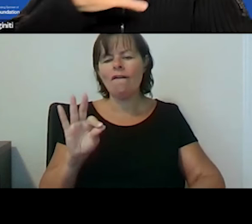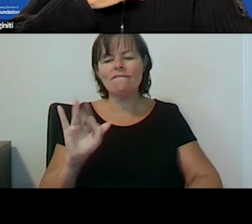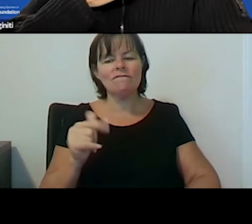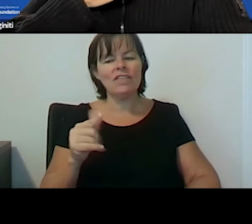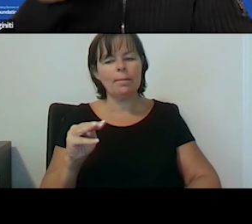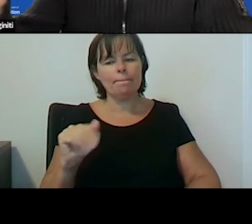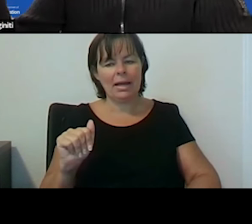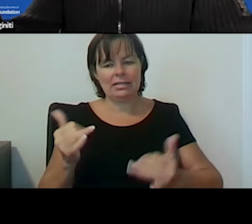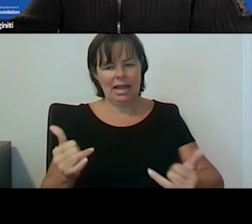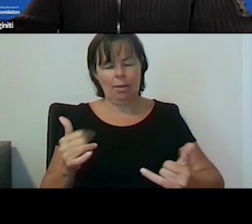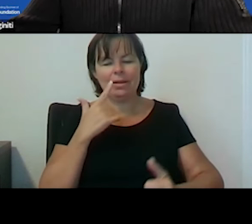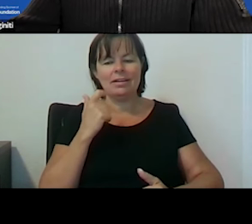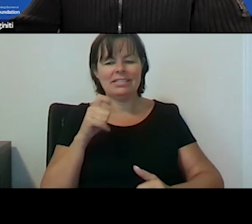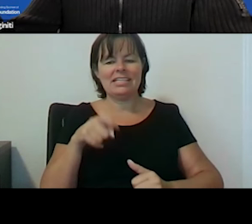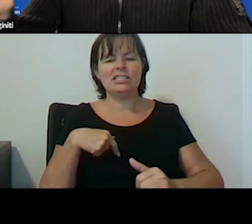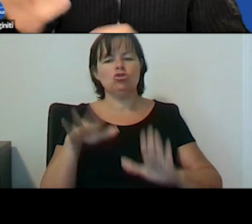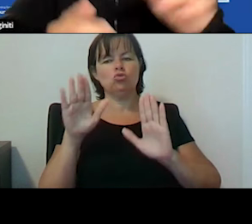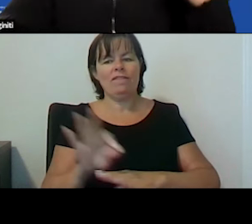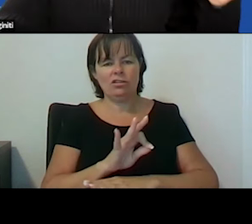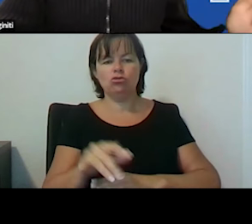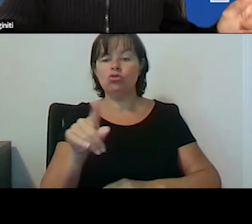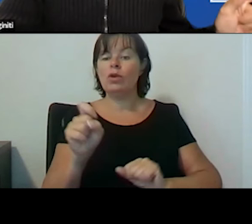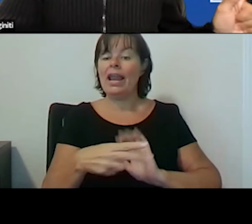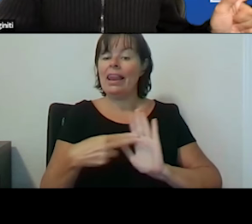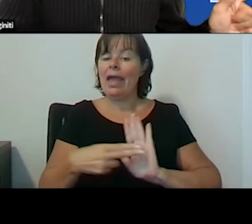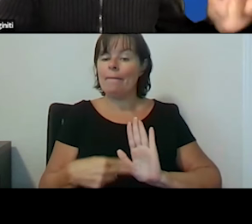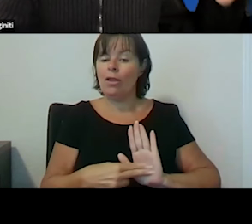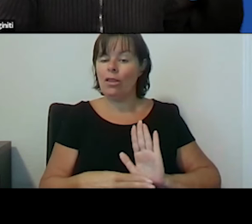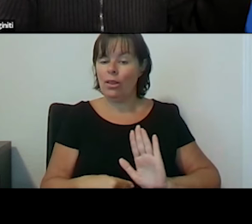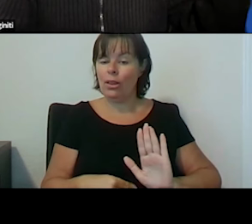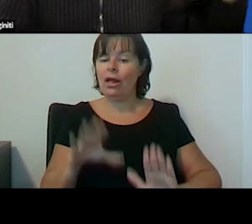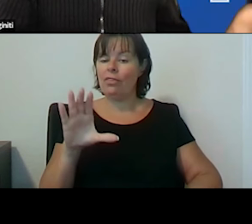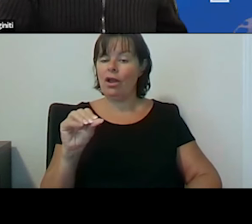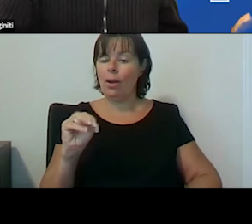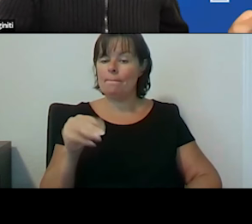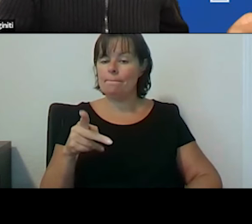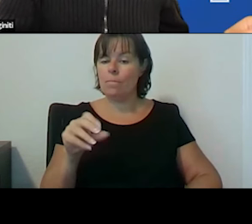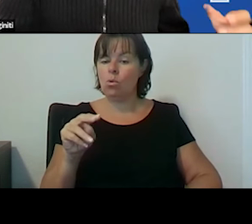um you can label components not only do you label the component in your in your page view